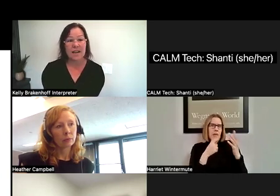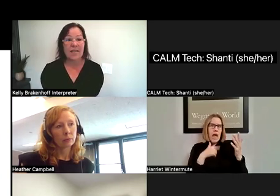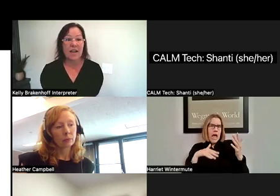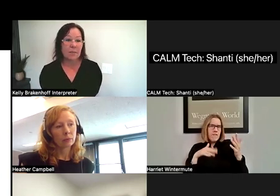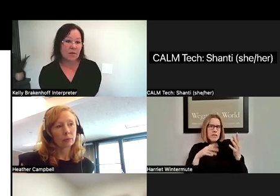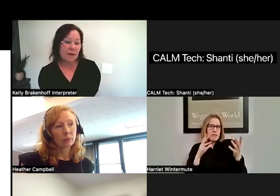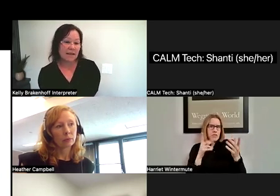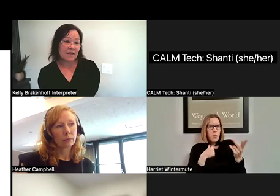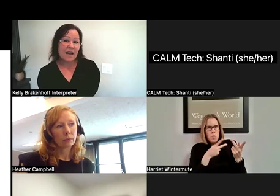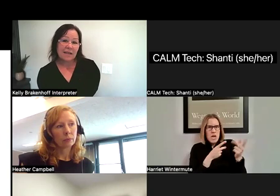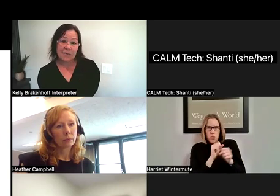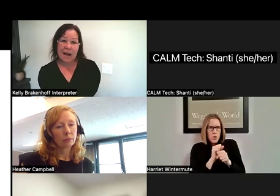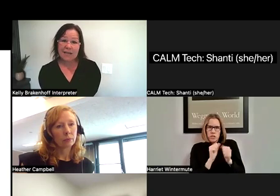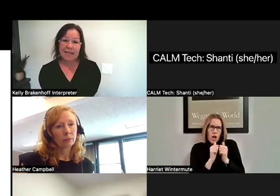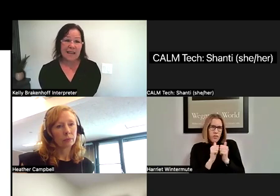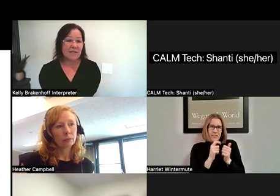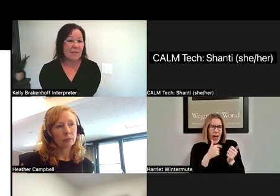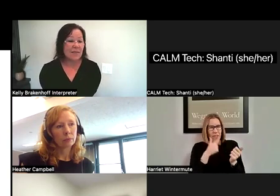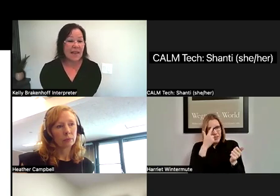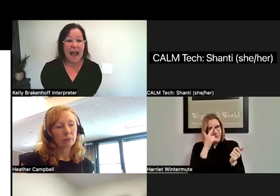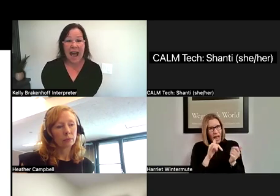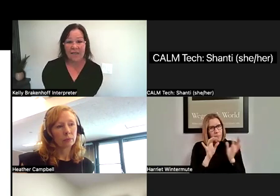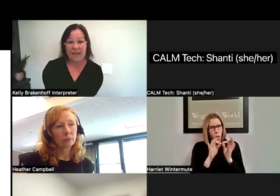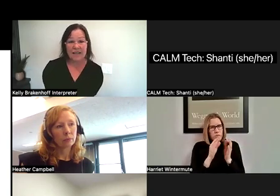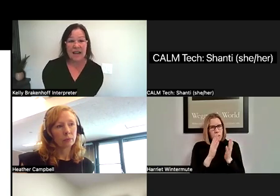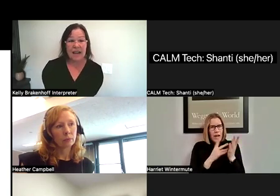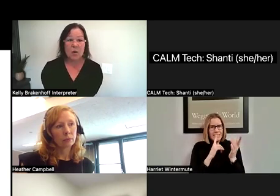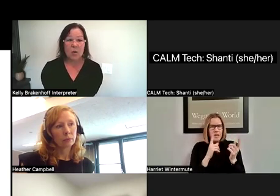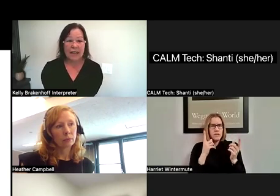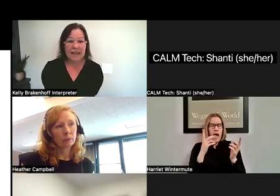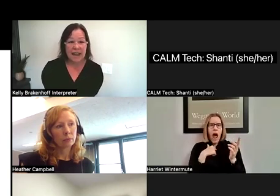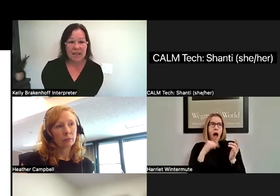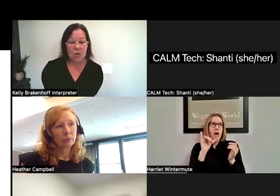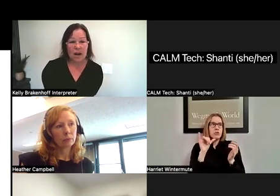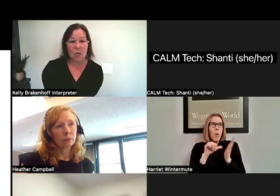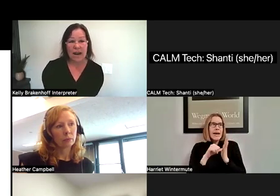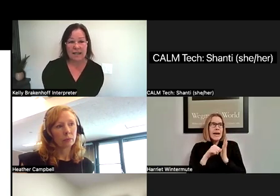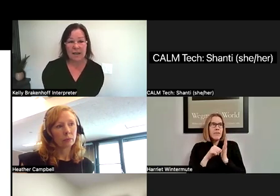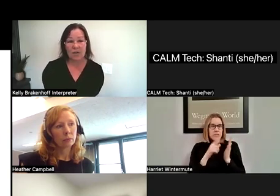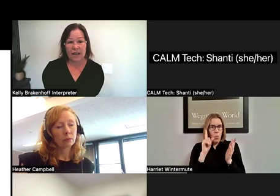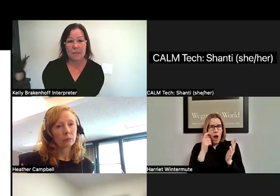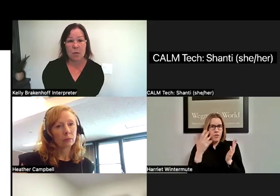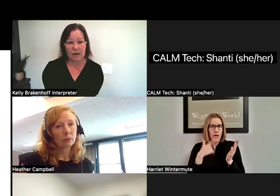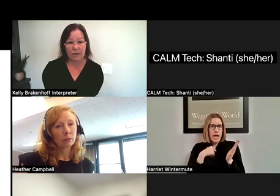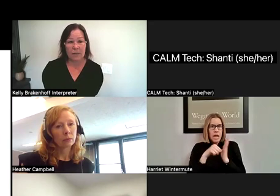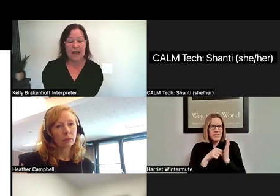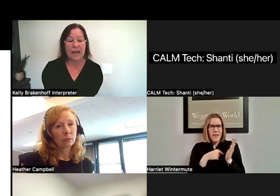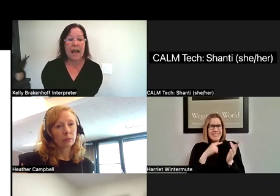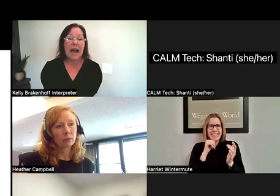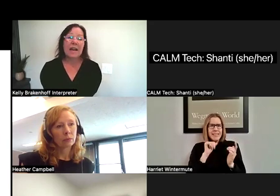see their perspective. So working one on one has been really important for had he. And